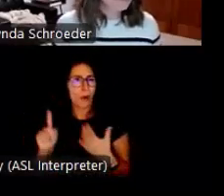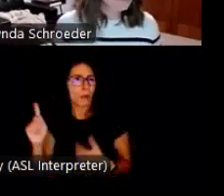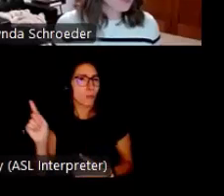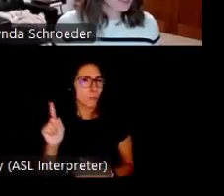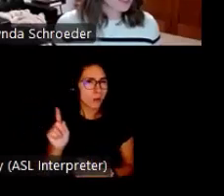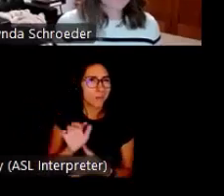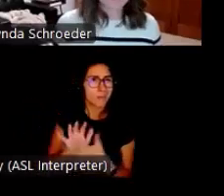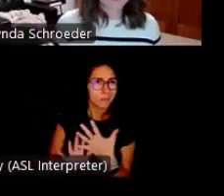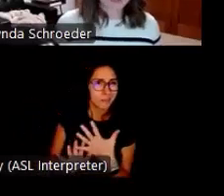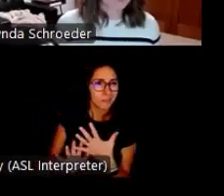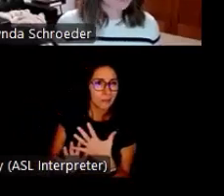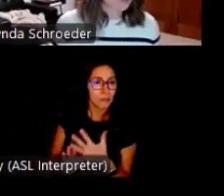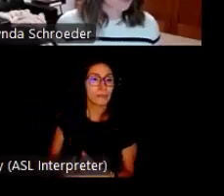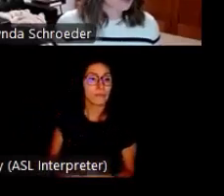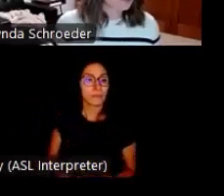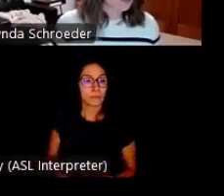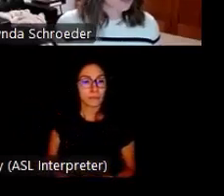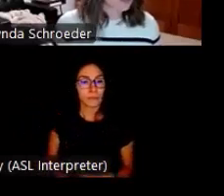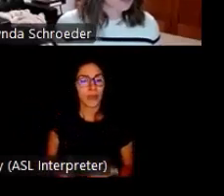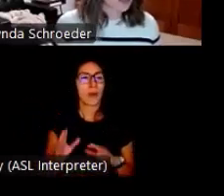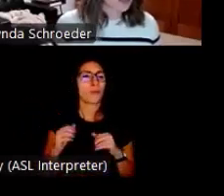And I'll give a few examples about those in a minute as well.